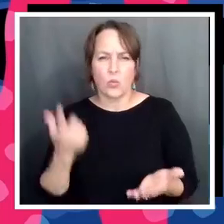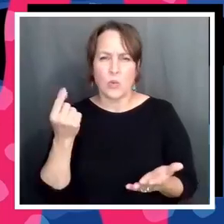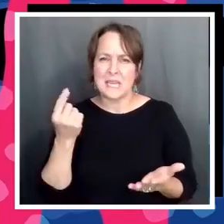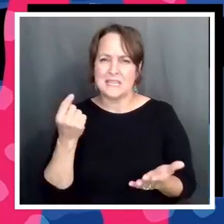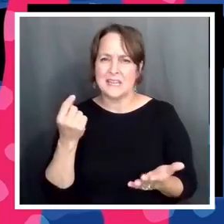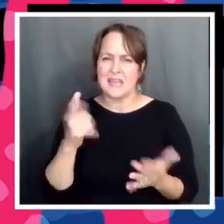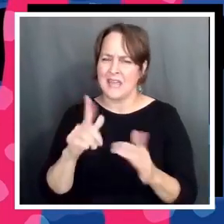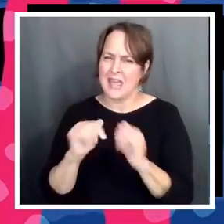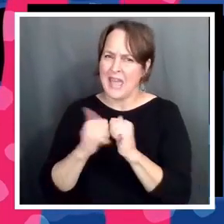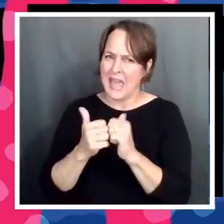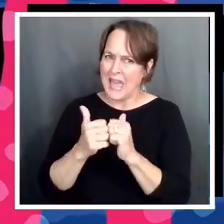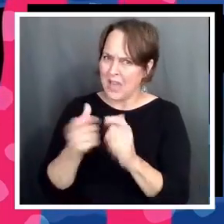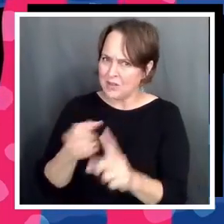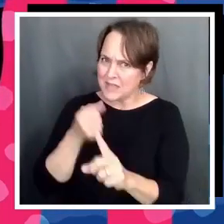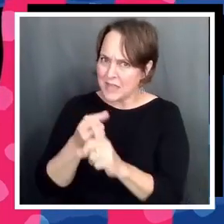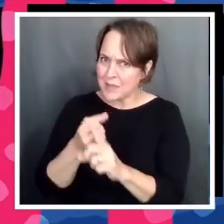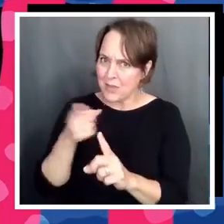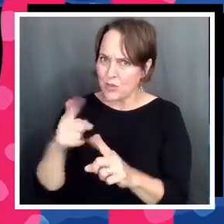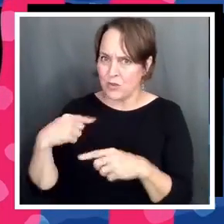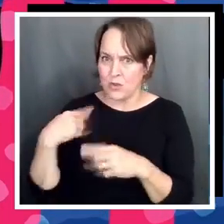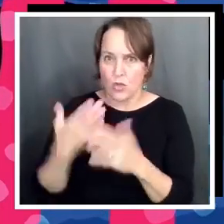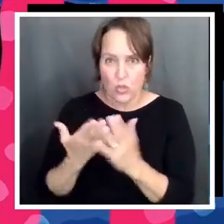IT SOUNDS LIKE YOU WORK